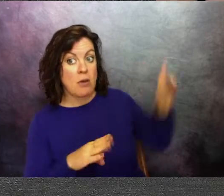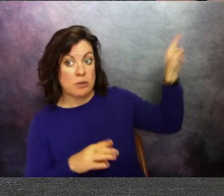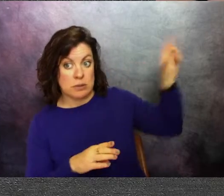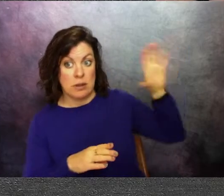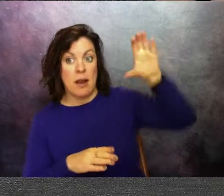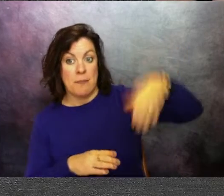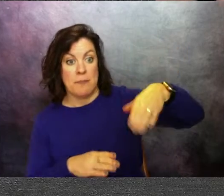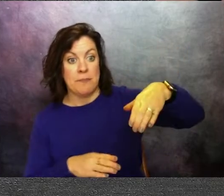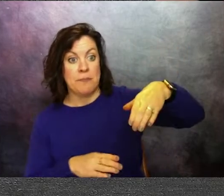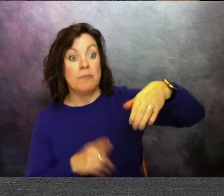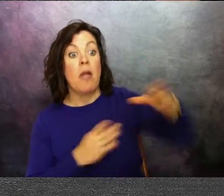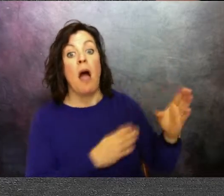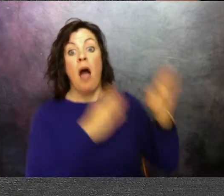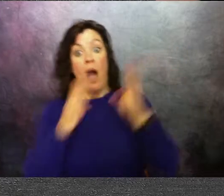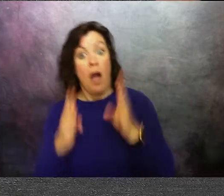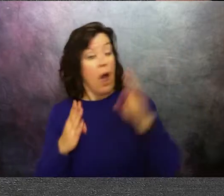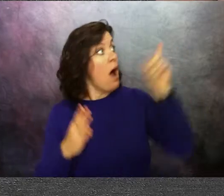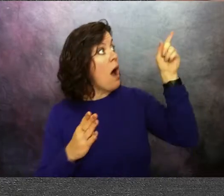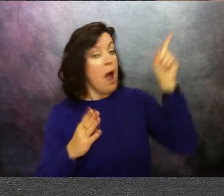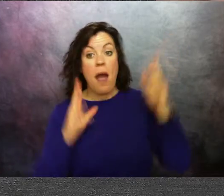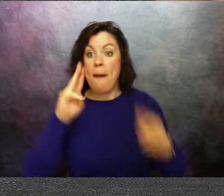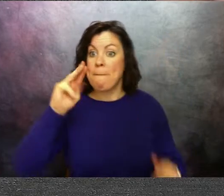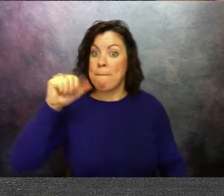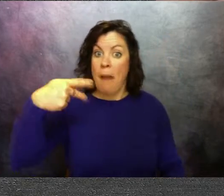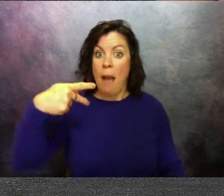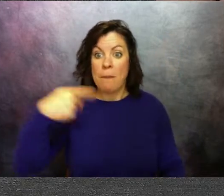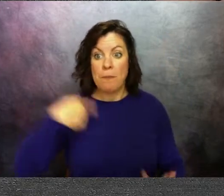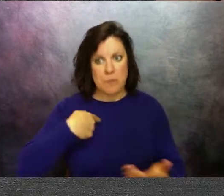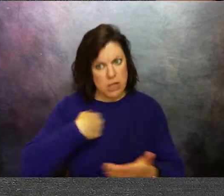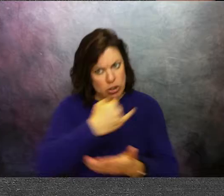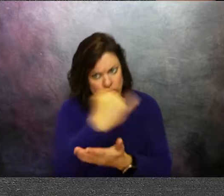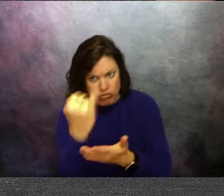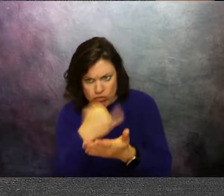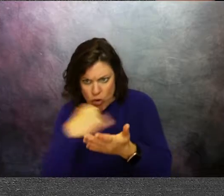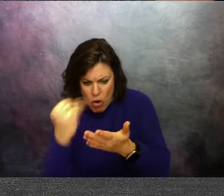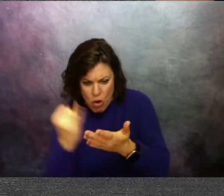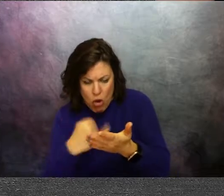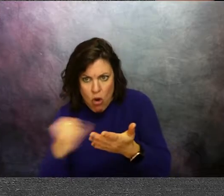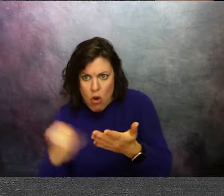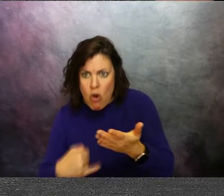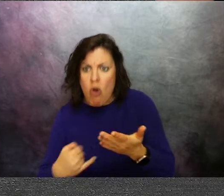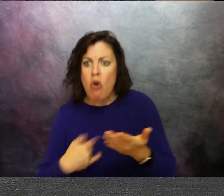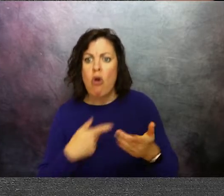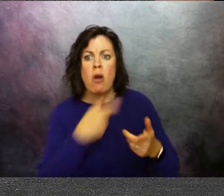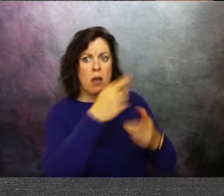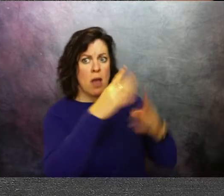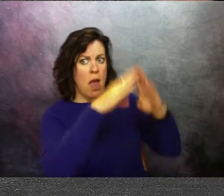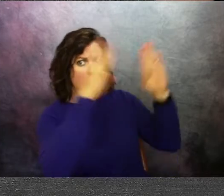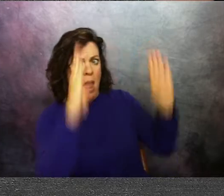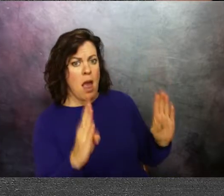This is a map of my house. This is my room on the map of my house.